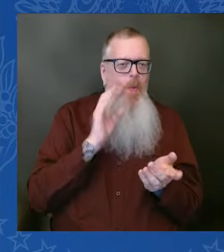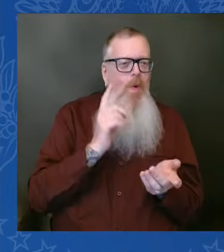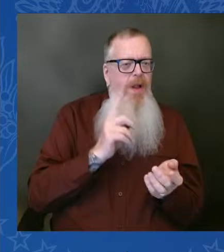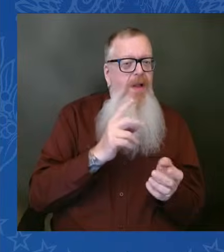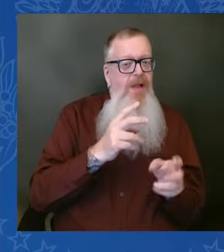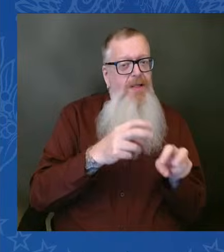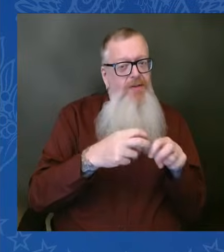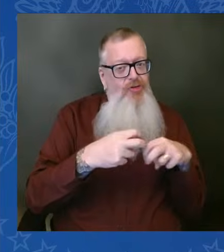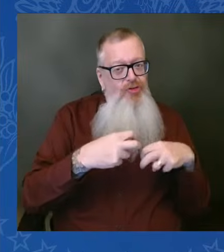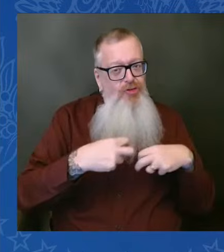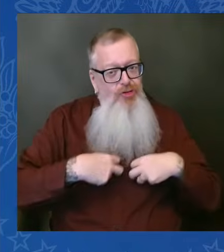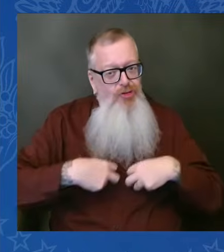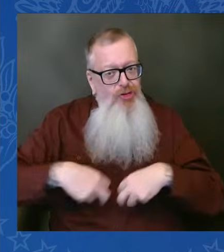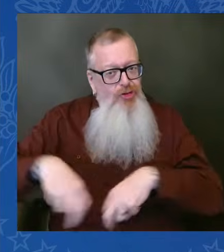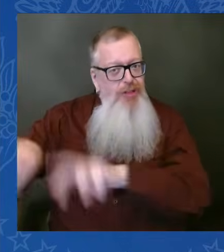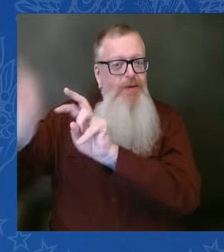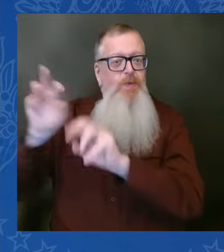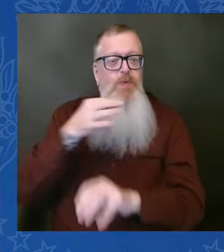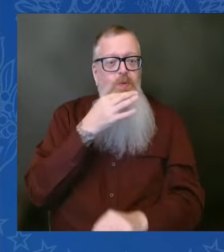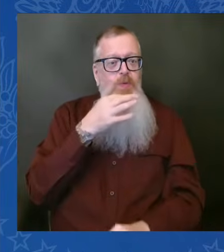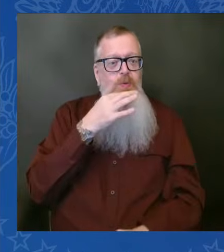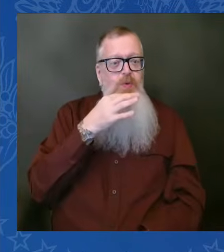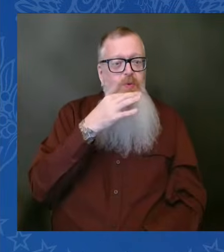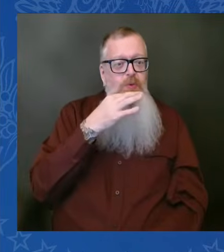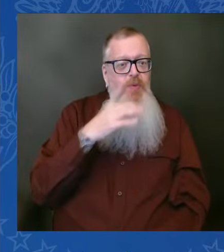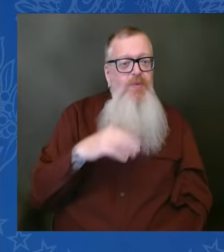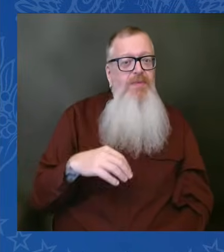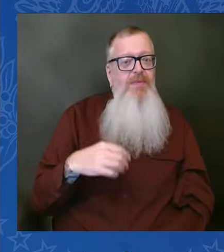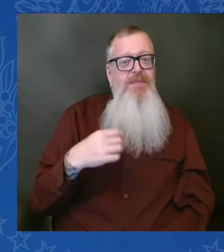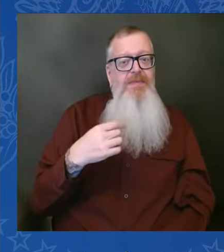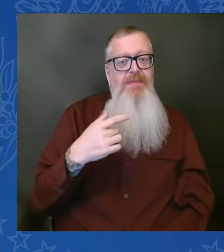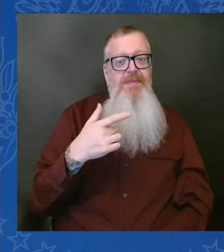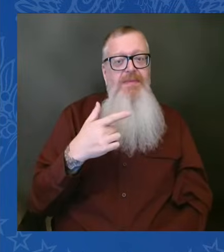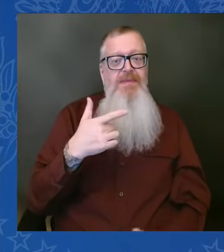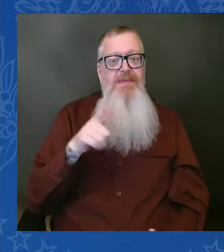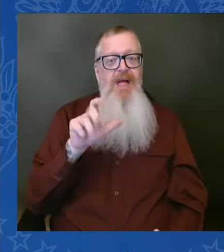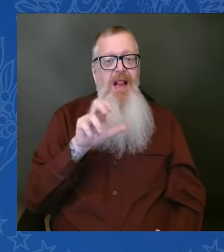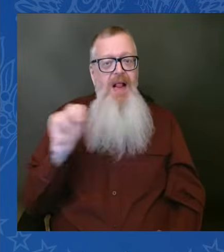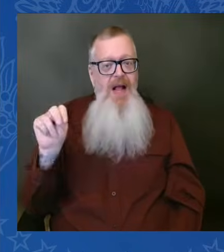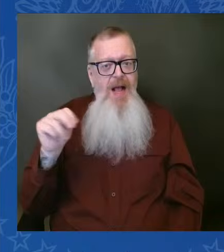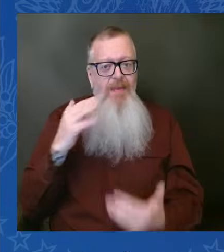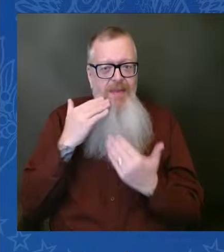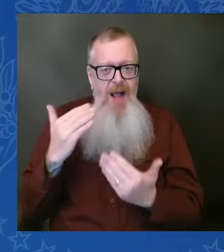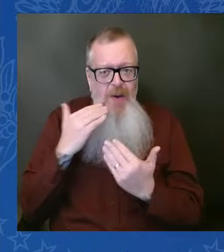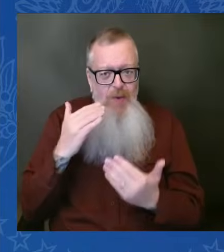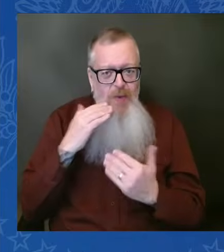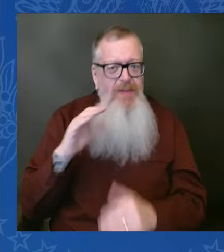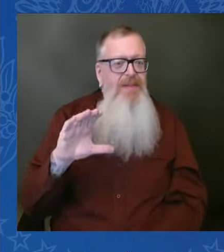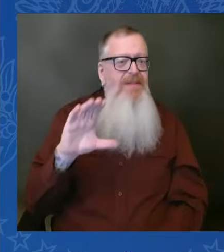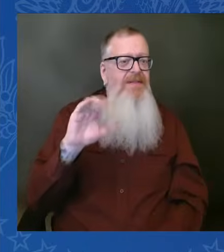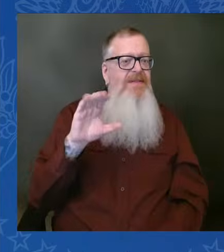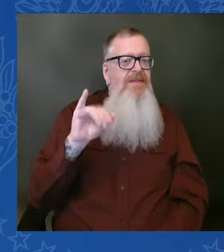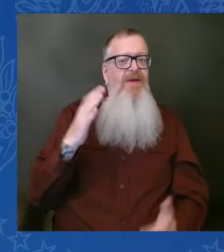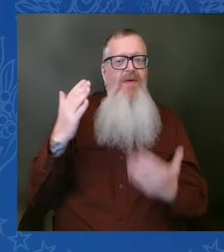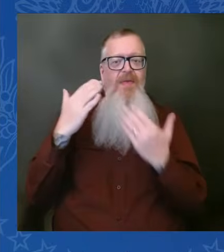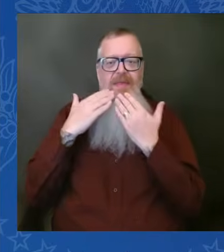And thank you, CeCe, for the introduction and for the leadership you’ve se- -- you served as the chair of the -- my Council of Economic Advisors.